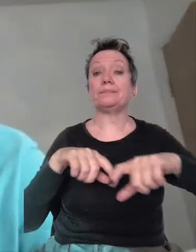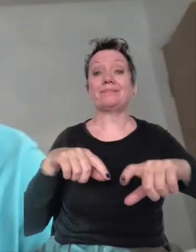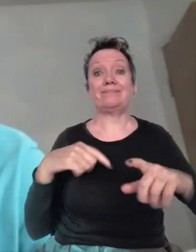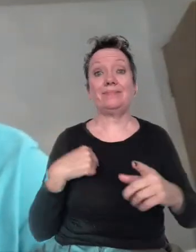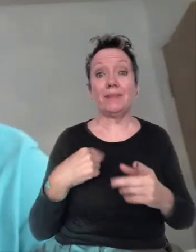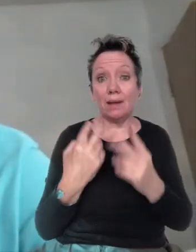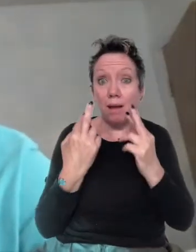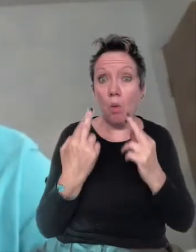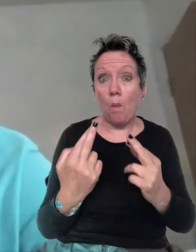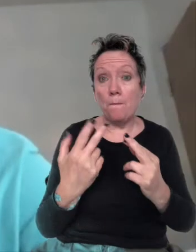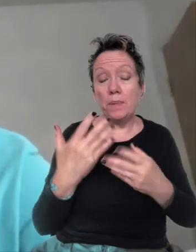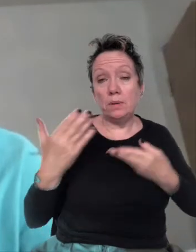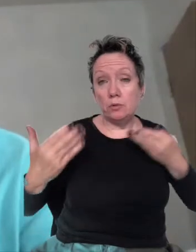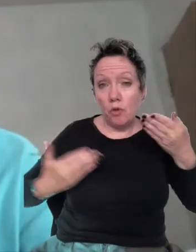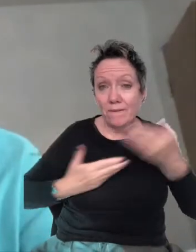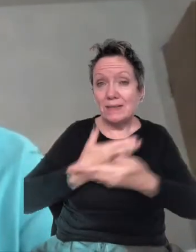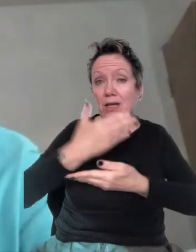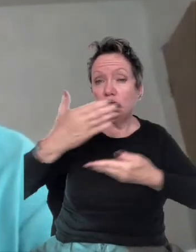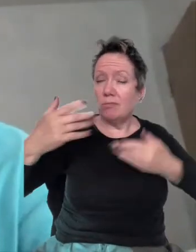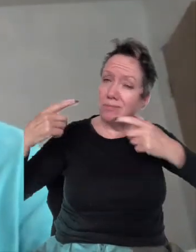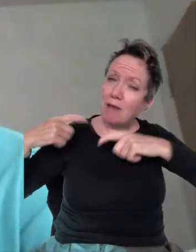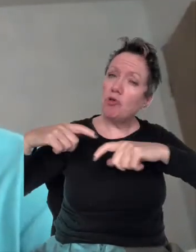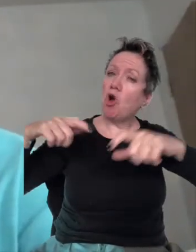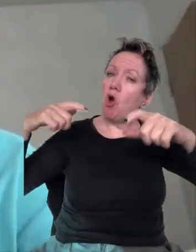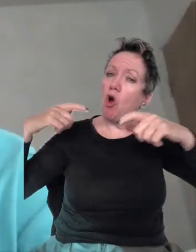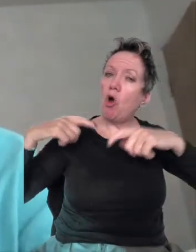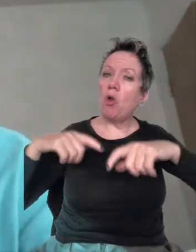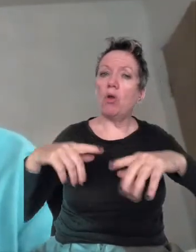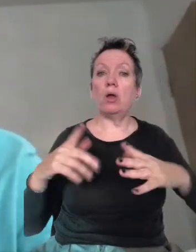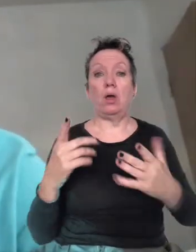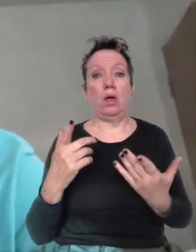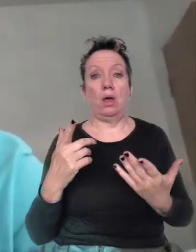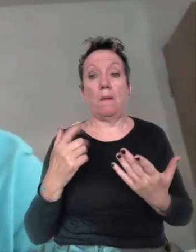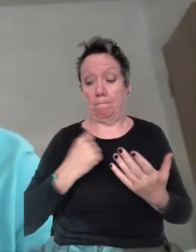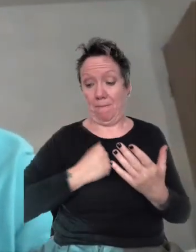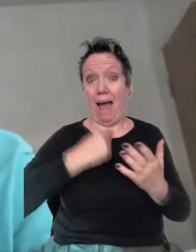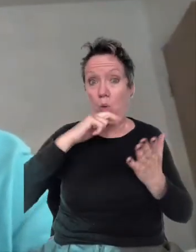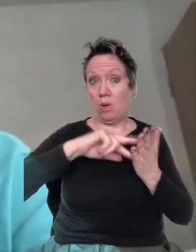That debate, those conversations continue. I know that I'm bringing those conversations to my organizations